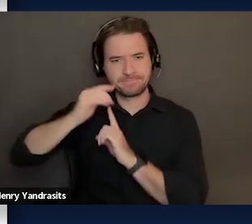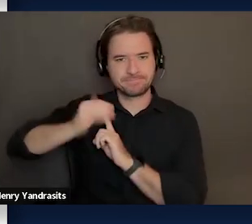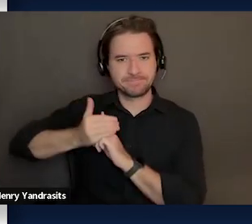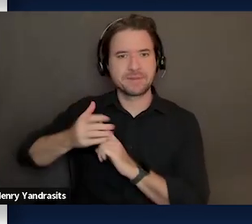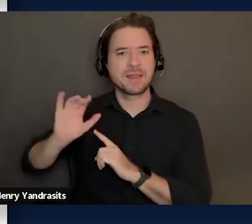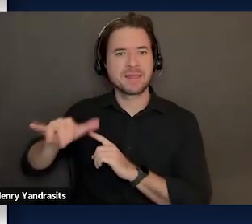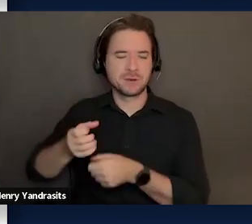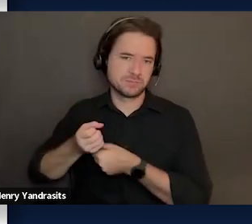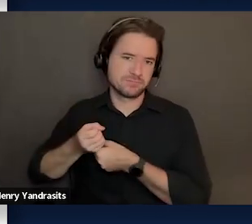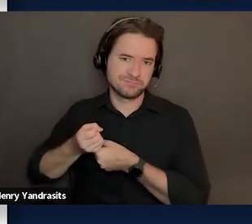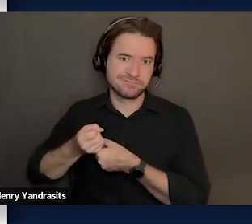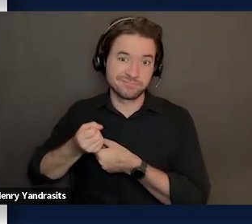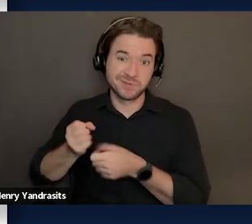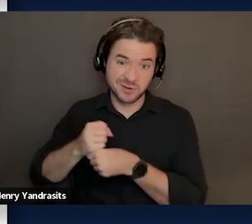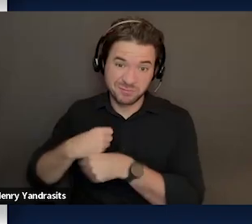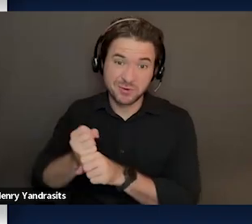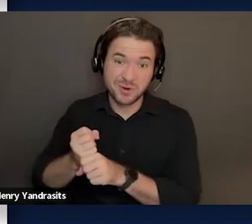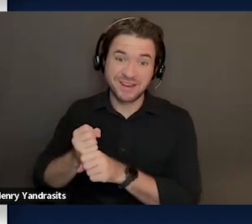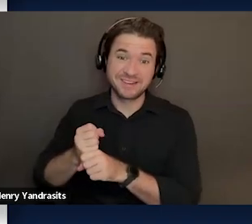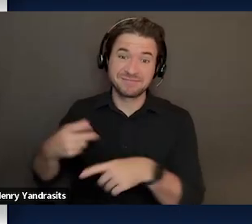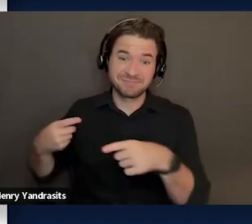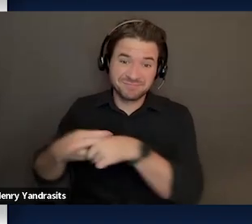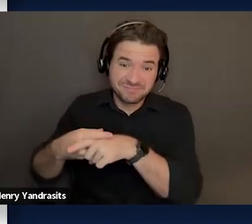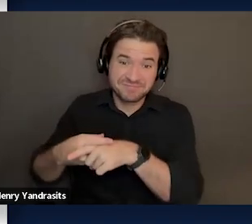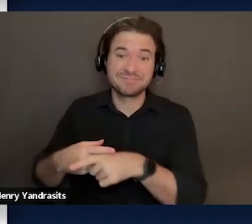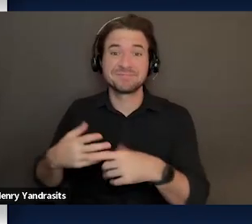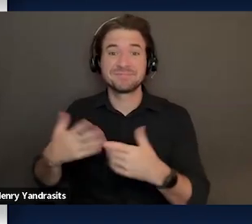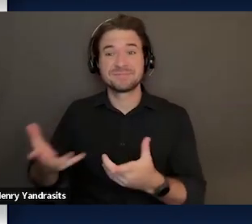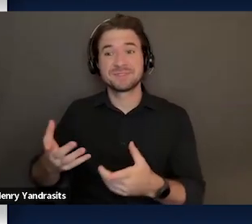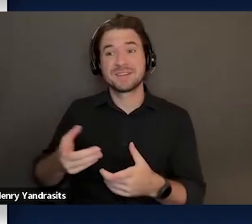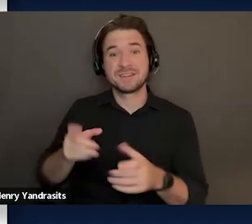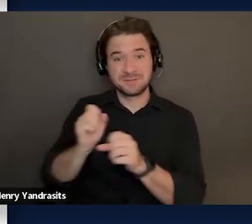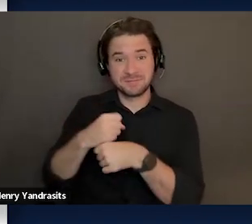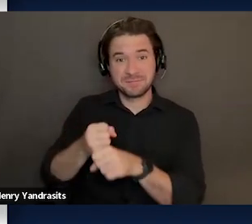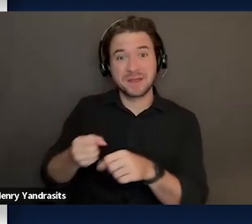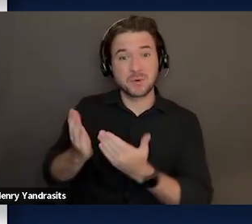that make a recommendation to reject the designation of health disparities for disabled people.